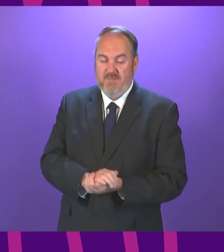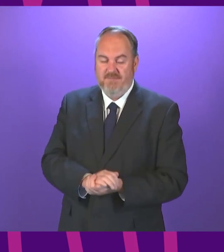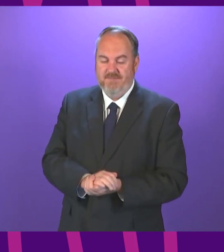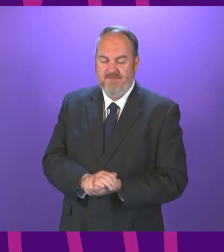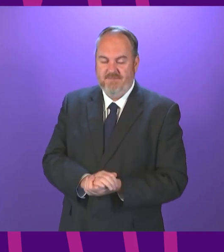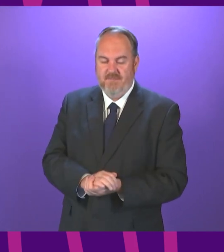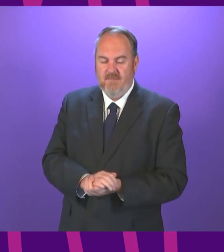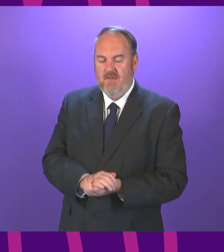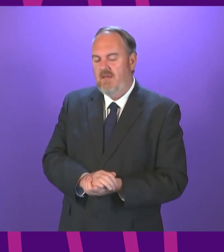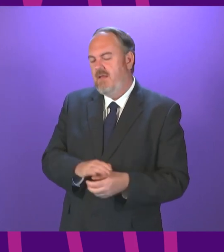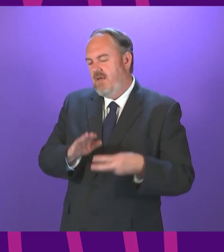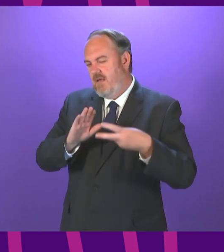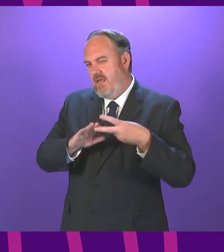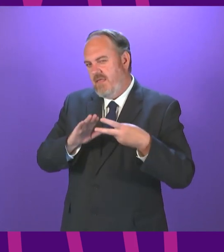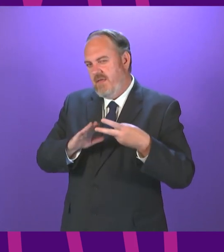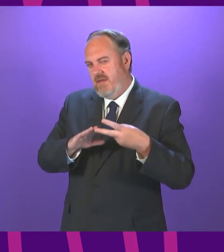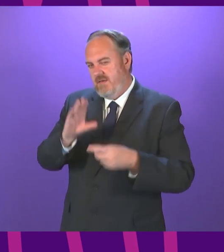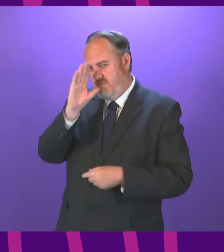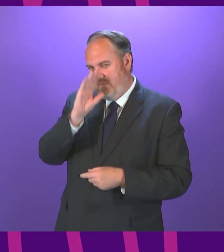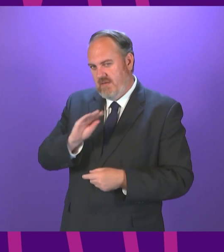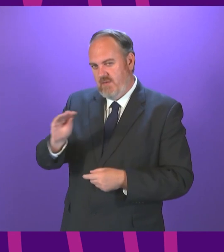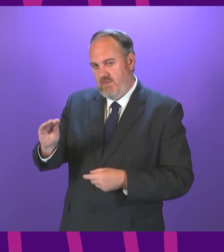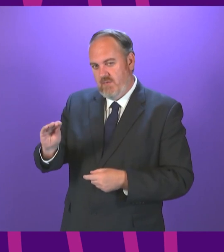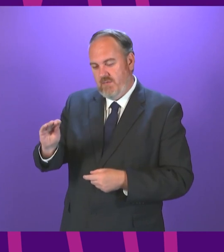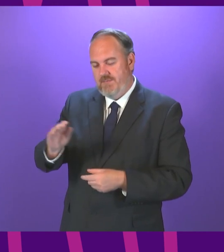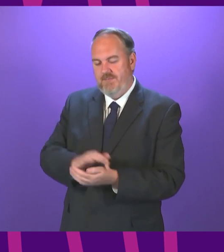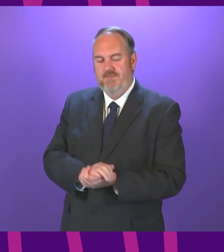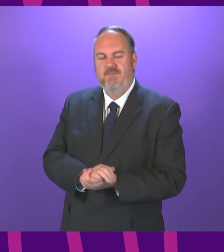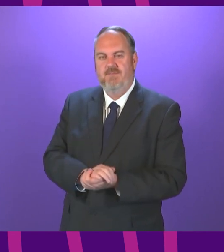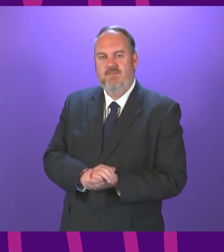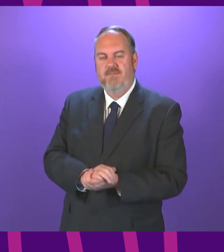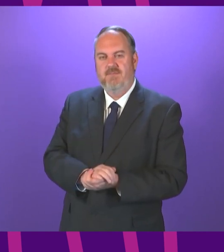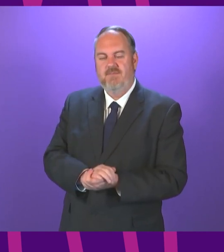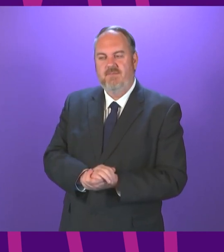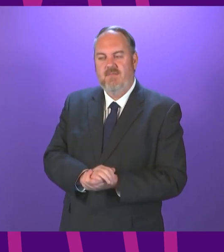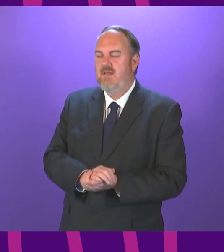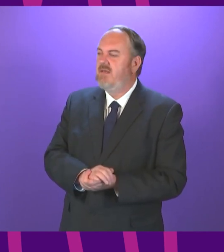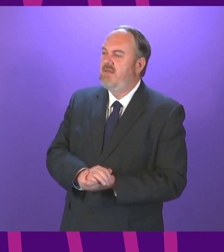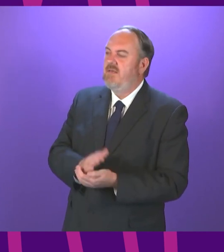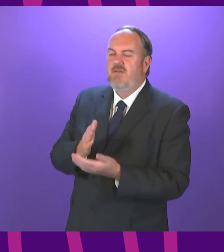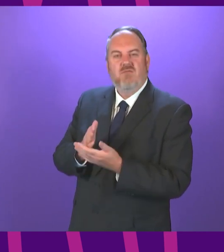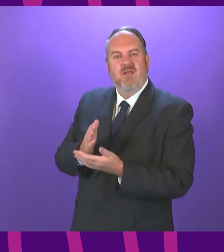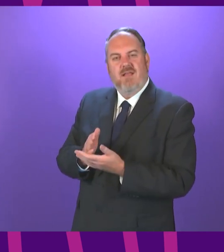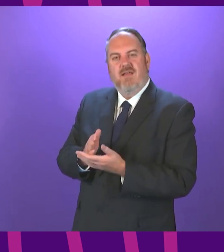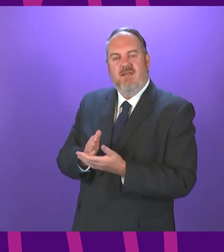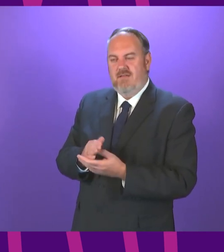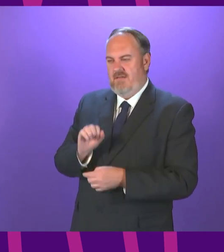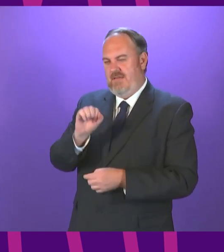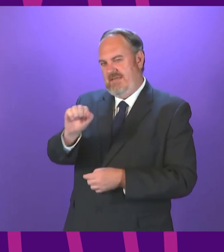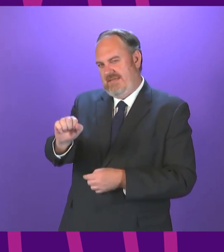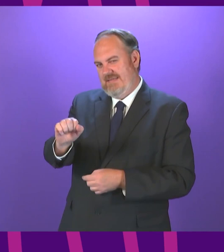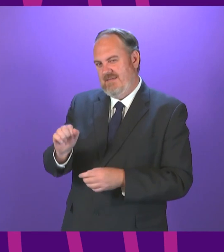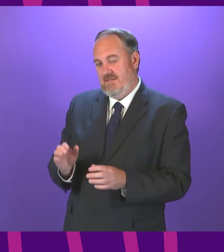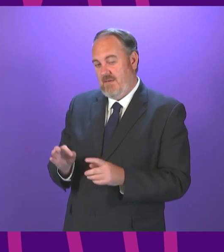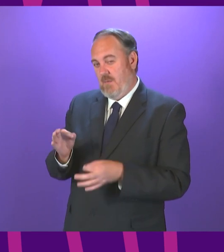My final point is about the central contradiction in the member’s party’s position. I am saying this